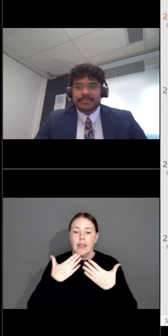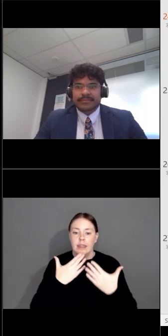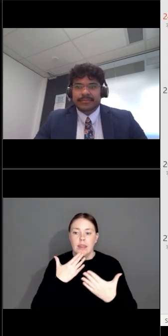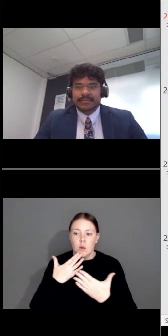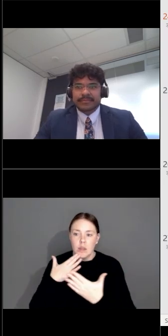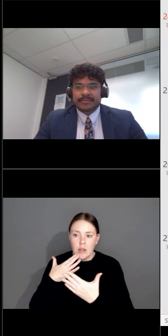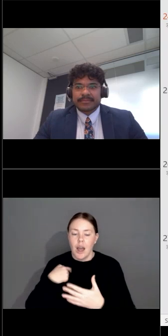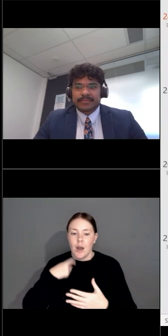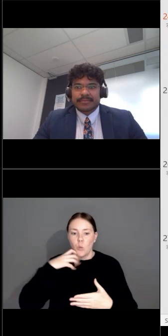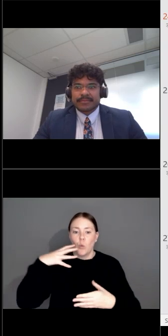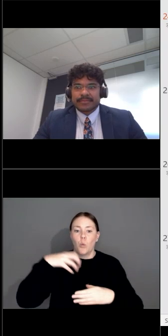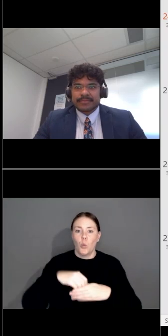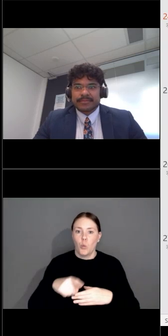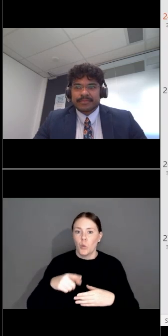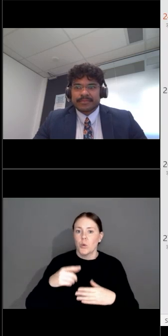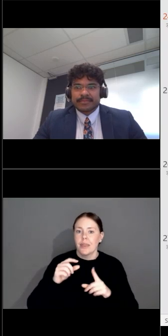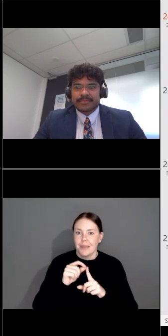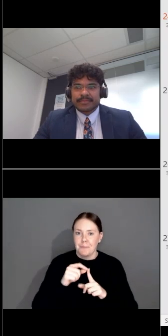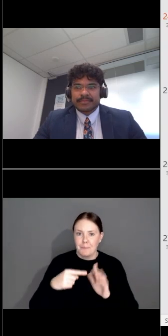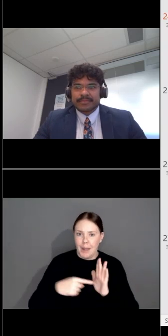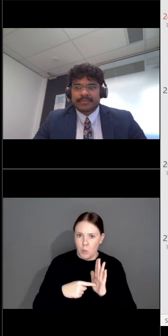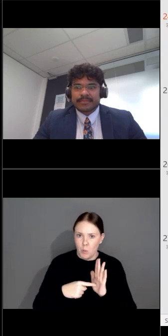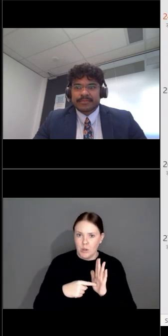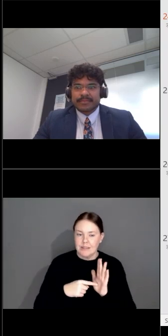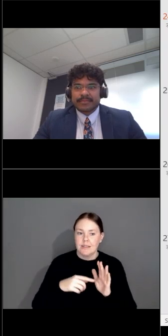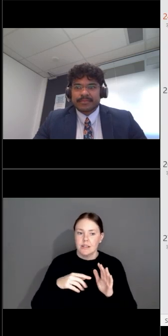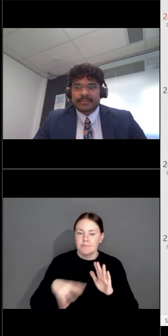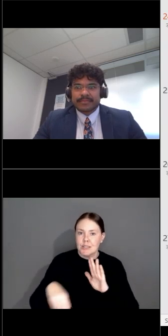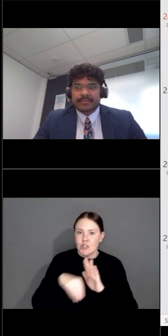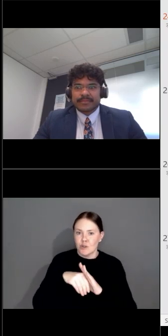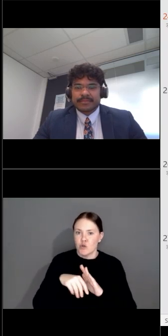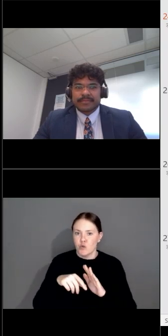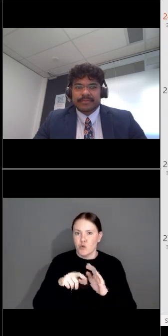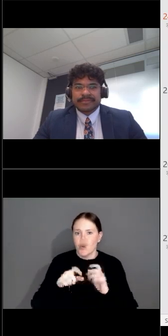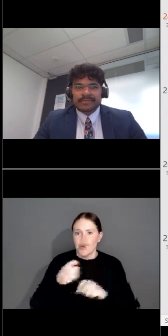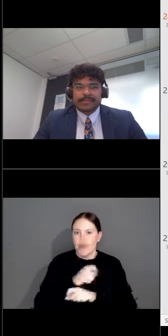of the attachment to your um email so thank you again oh no what if there is some question oh